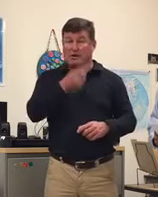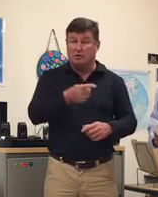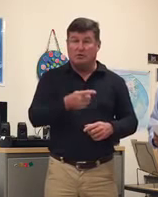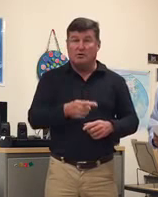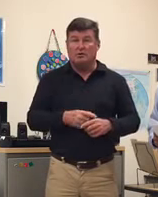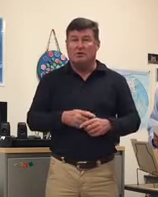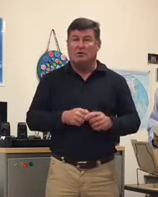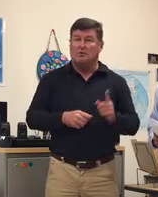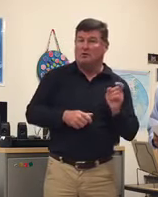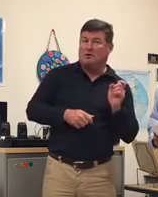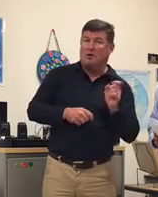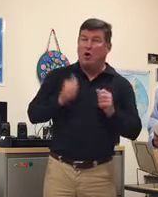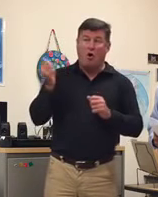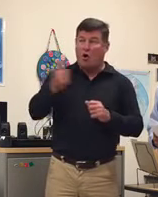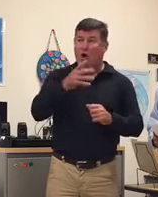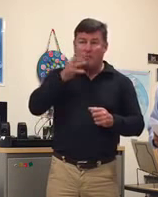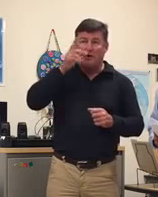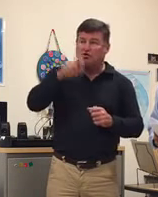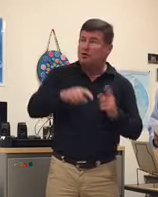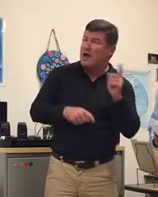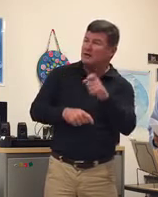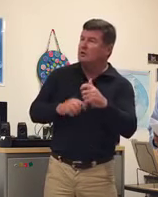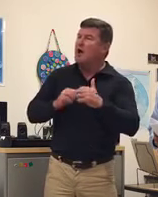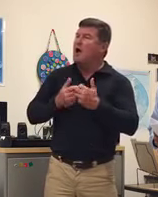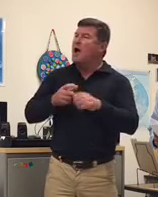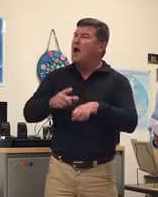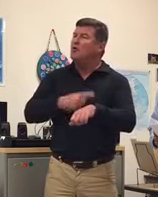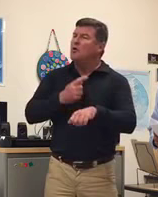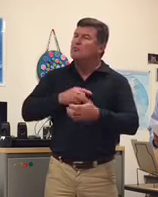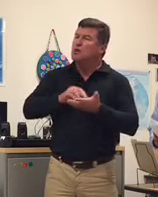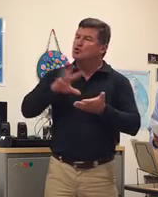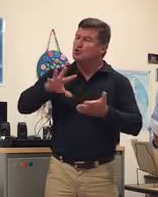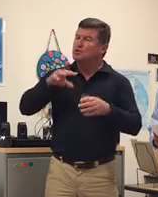And so if they don't tell you that, that's a good question for all parents to ask.